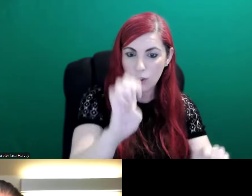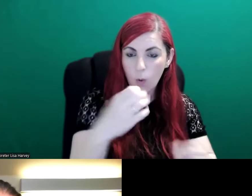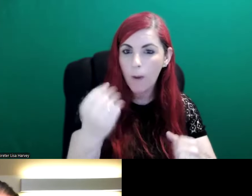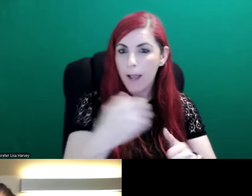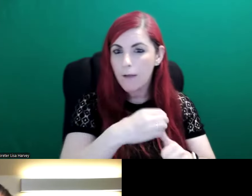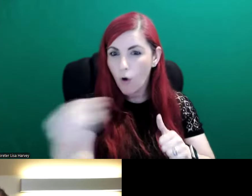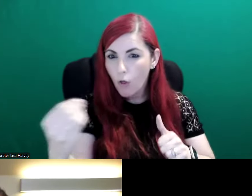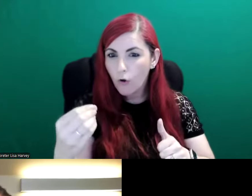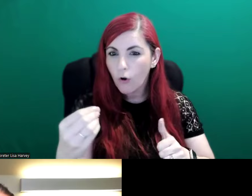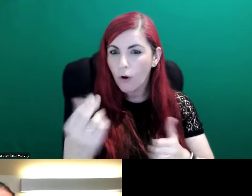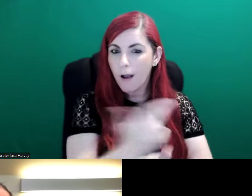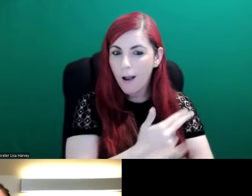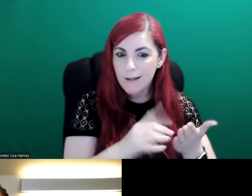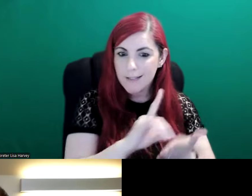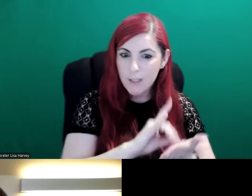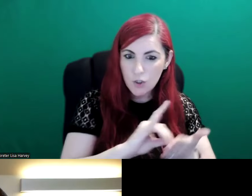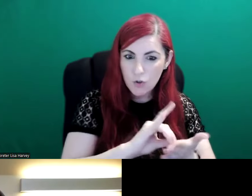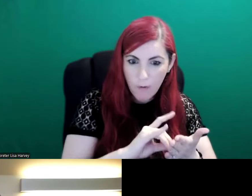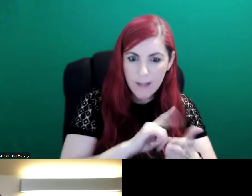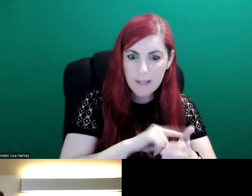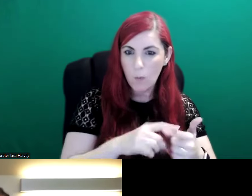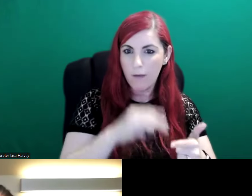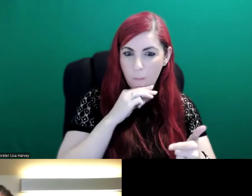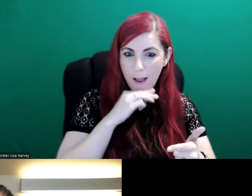be speaking. We've got Joseph McBrinn we've got Michael Waldron. We also have two